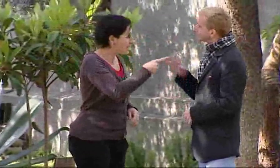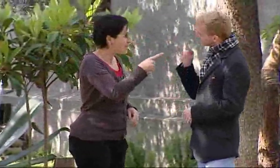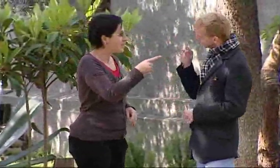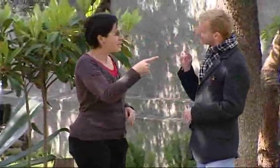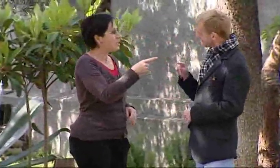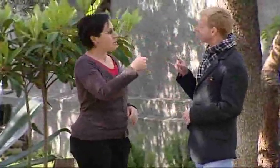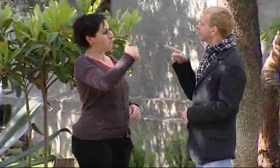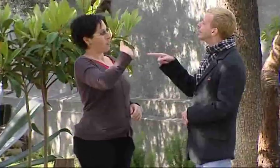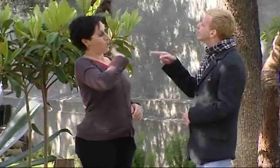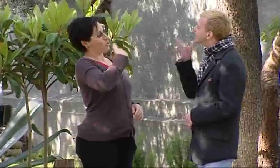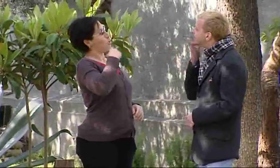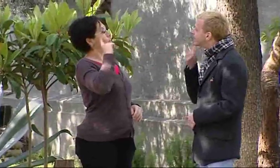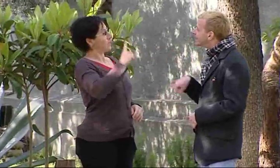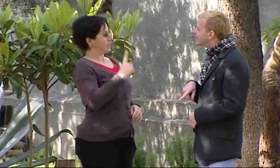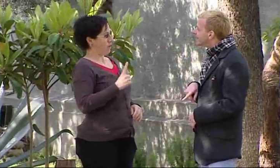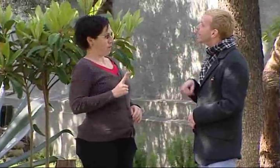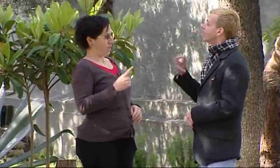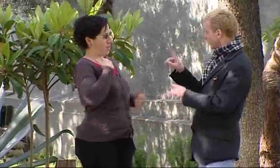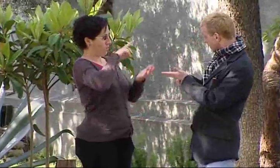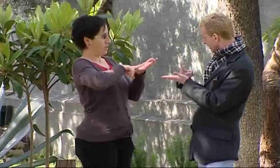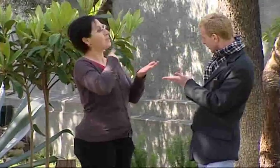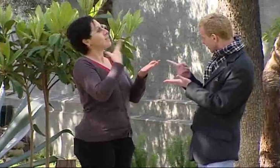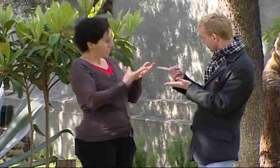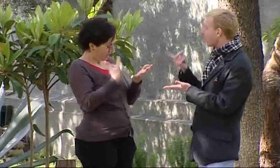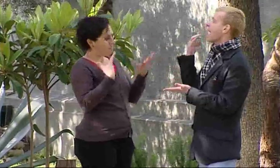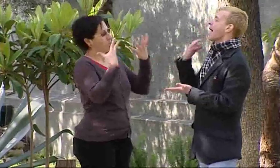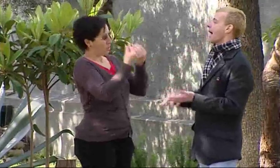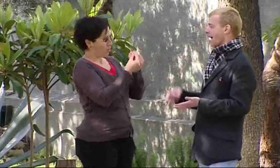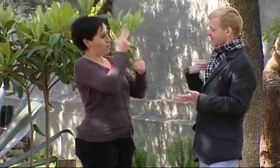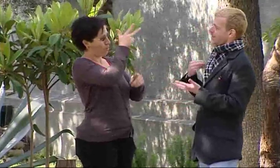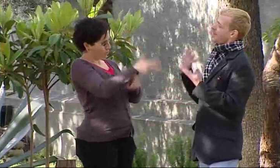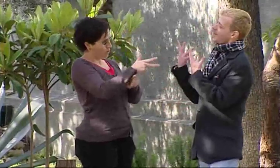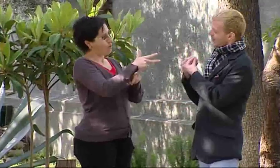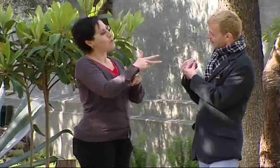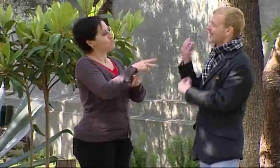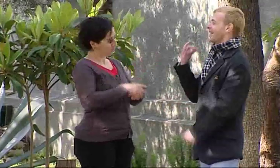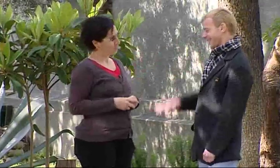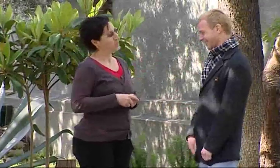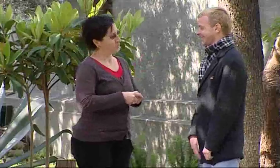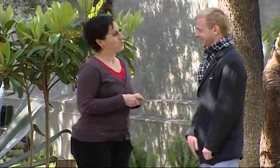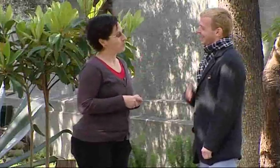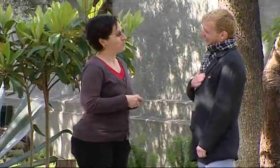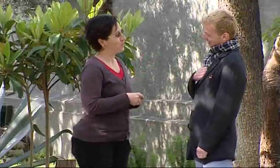(Alex) Yes, who are you? (INTERPRETER) I'm Isabel, the interpreter who will be recording the video with you (Alex) Ah, nice to meet you (INTERPRETER) Same here